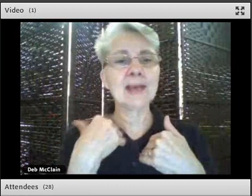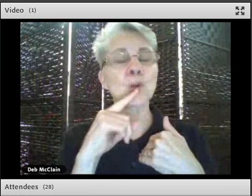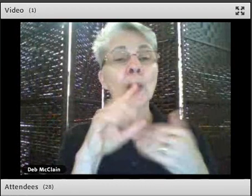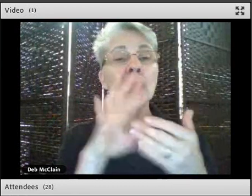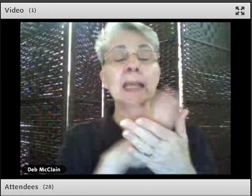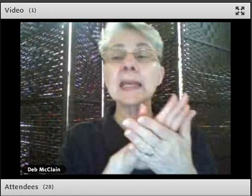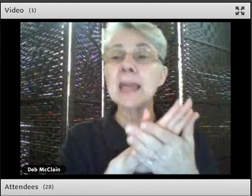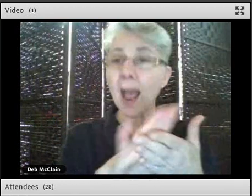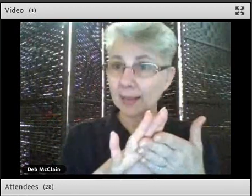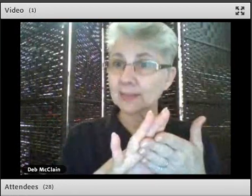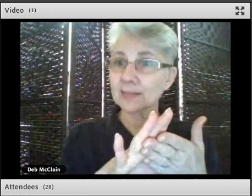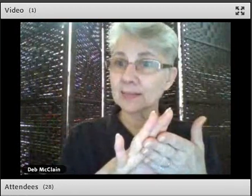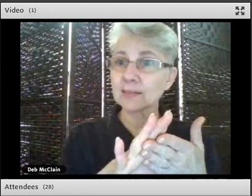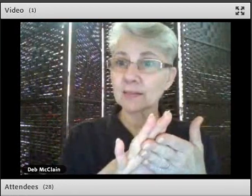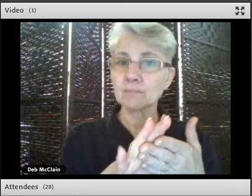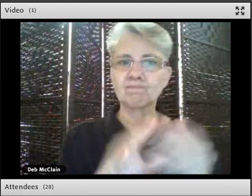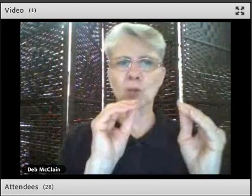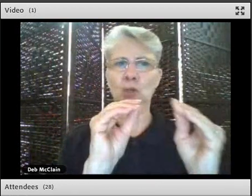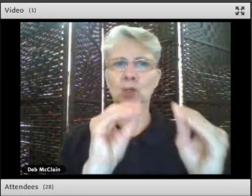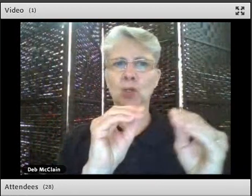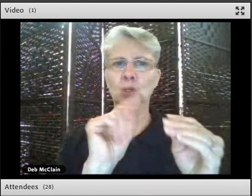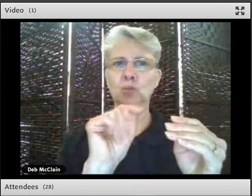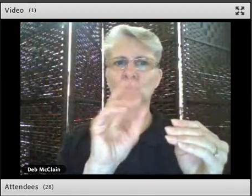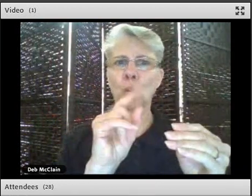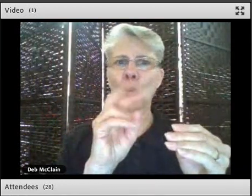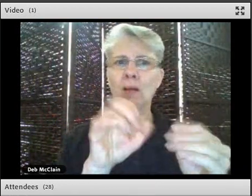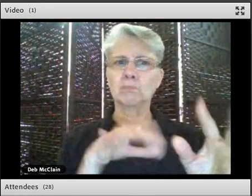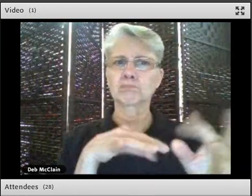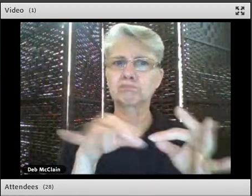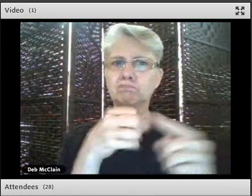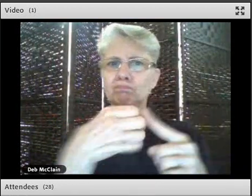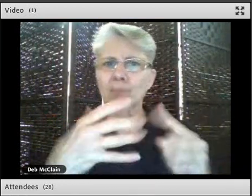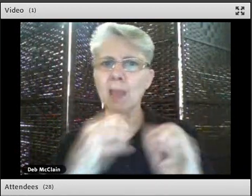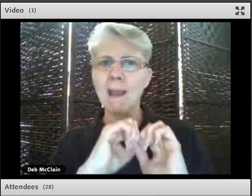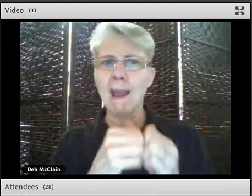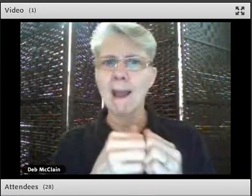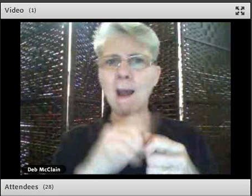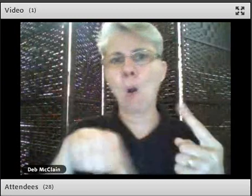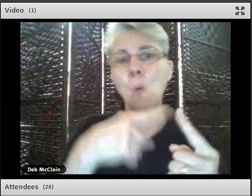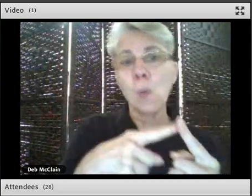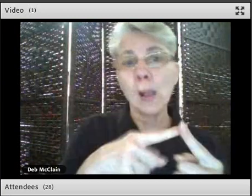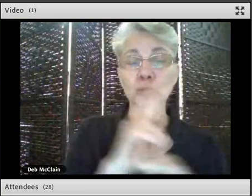these different relationship designators that go on the end of access points for names